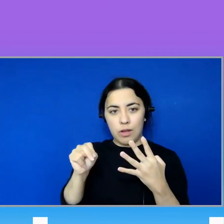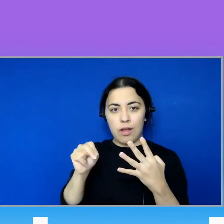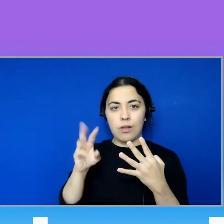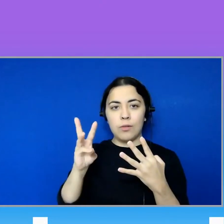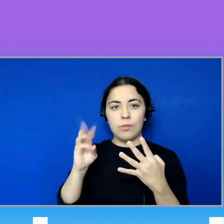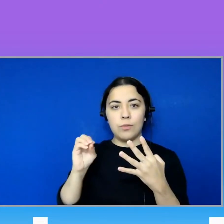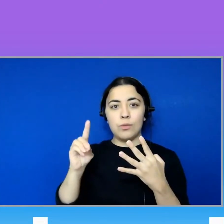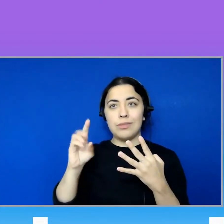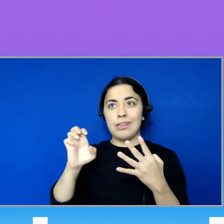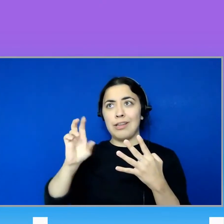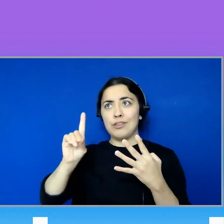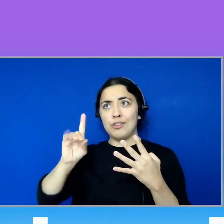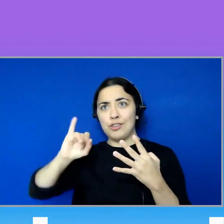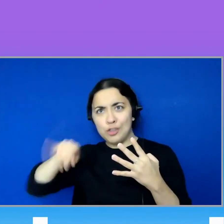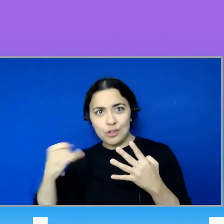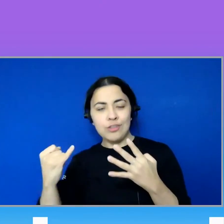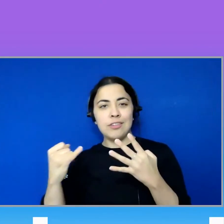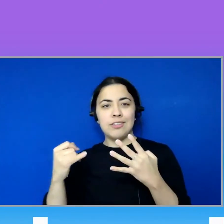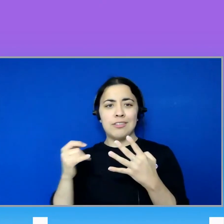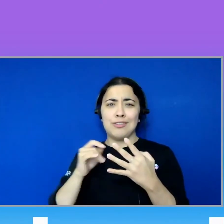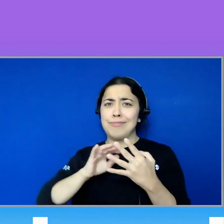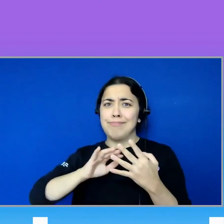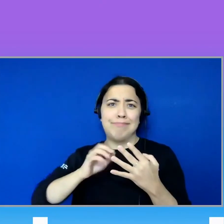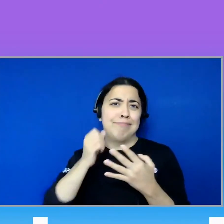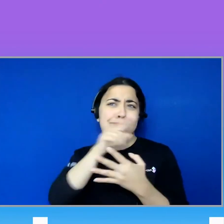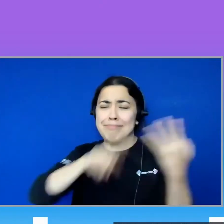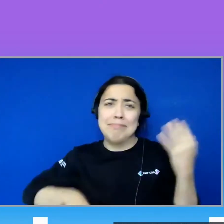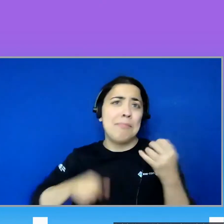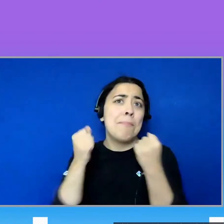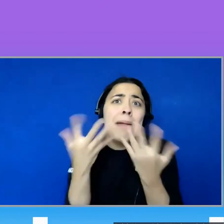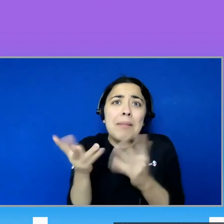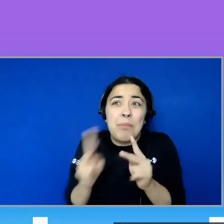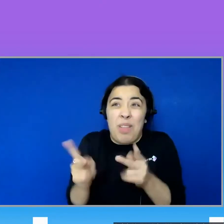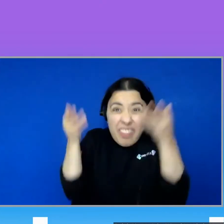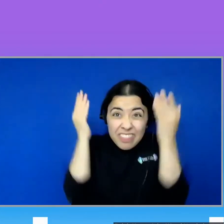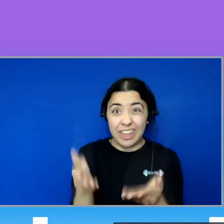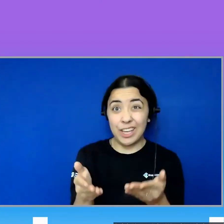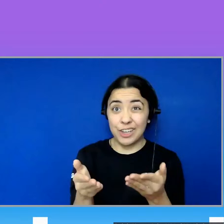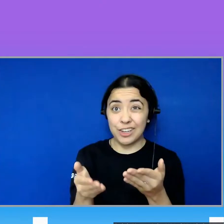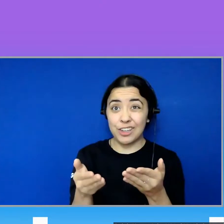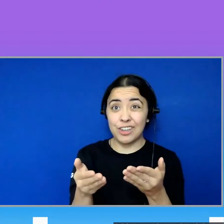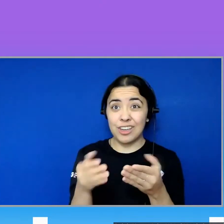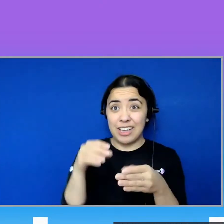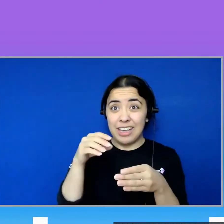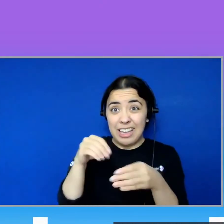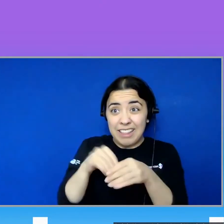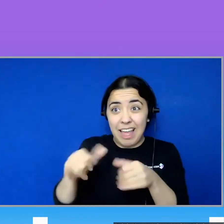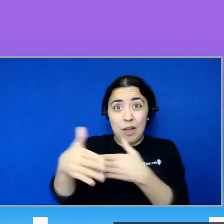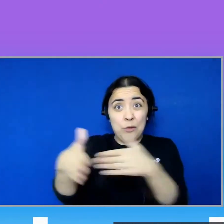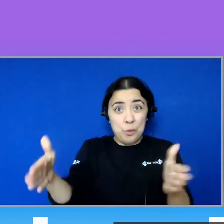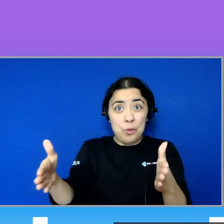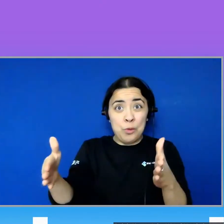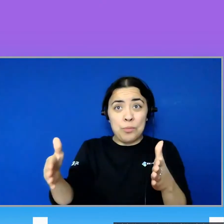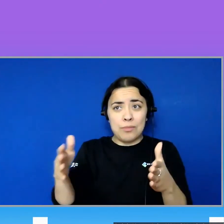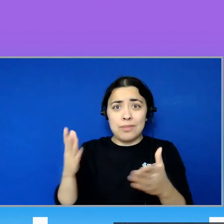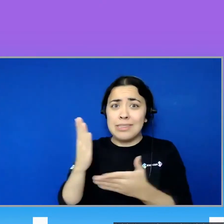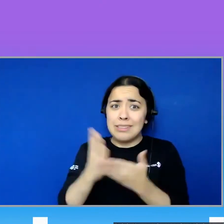these people that who were there in the room and some of which